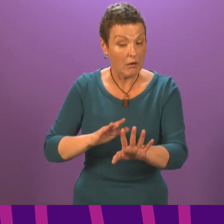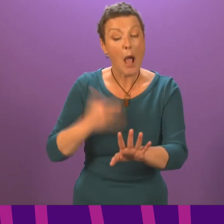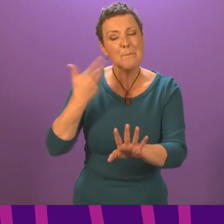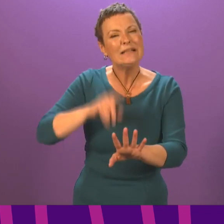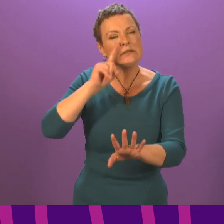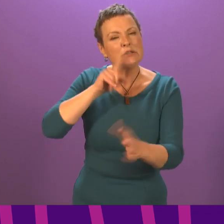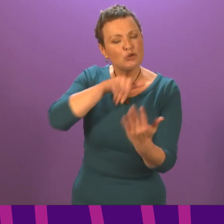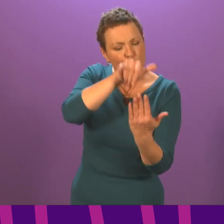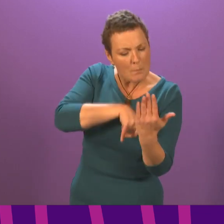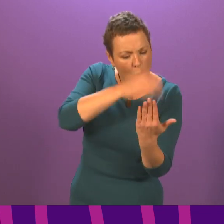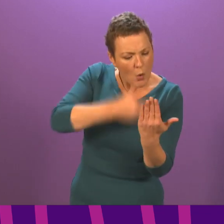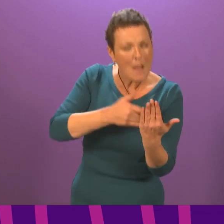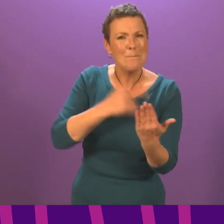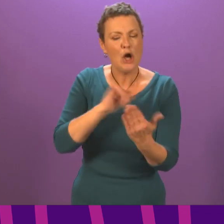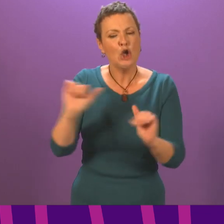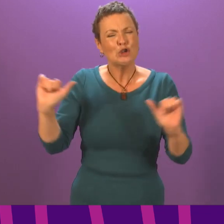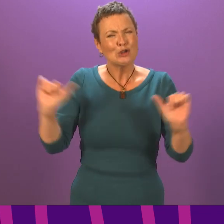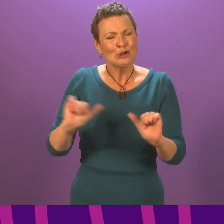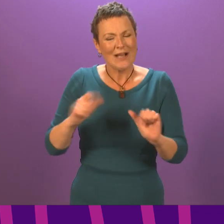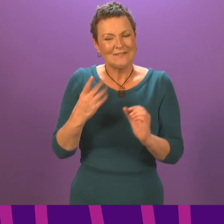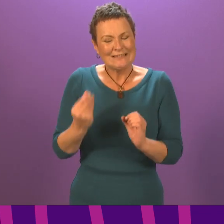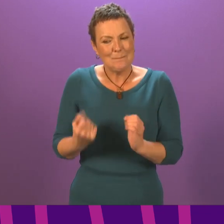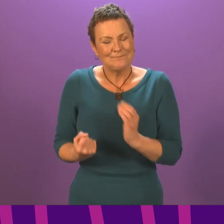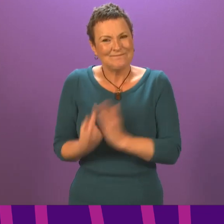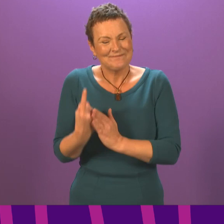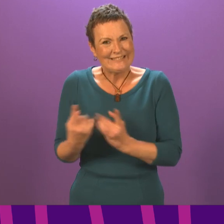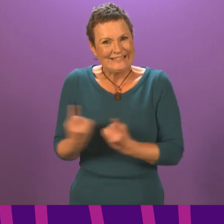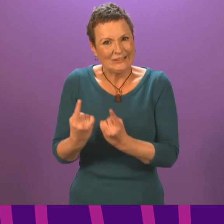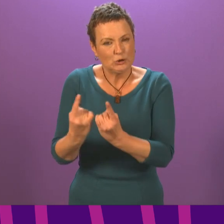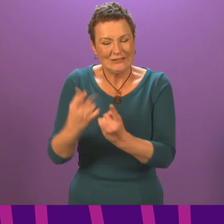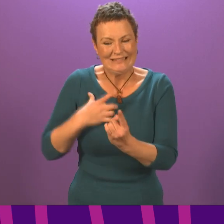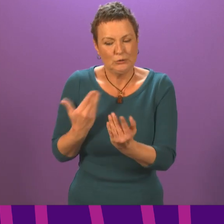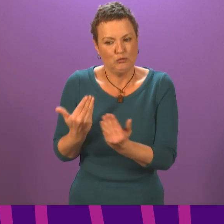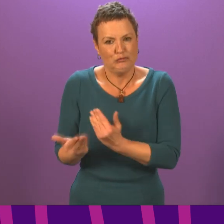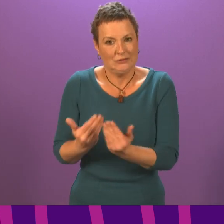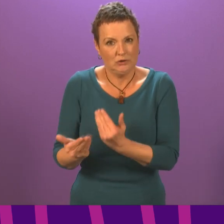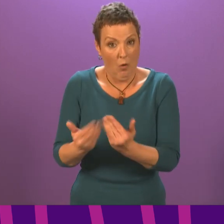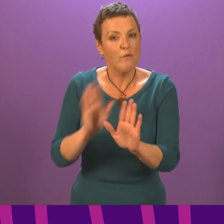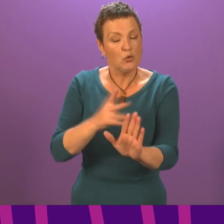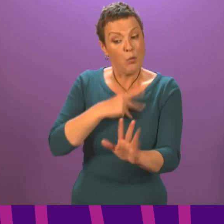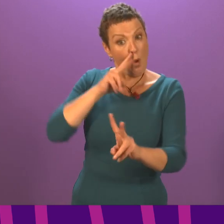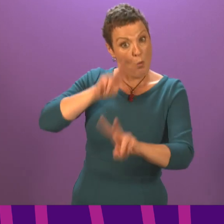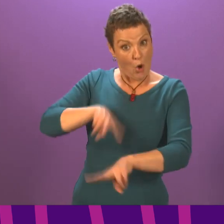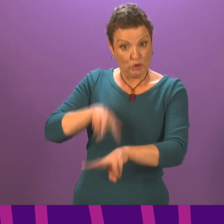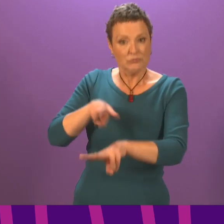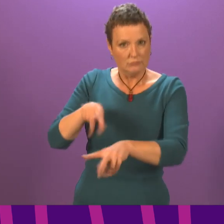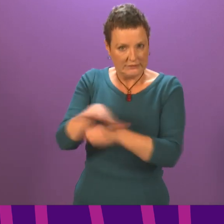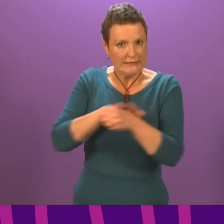there are significant issues attached to test to release that might need further work to resolve. We will look carefully at that.